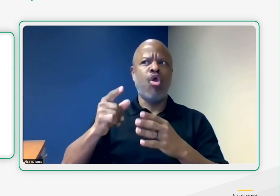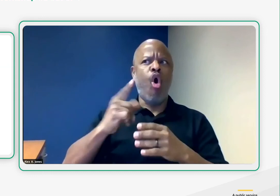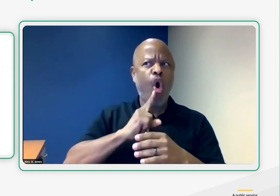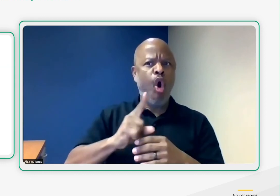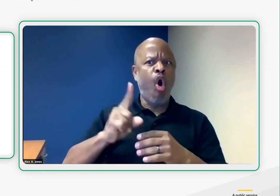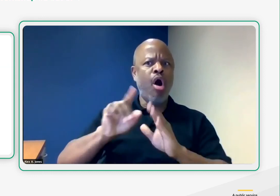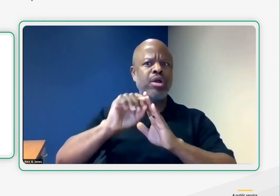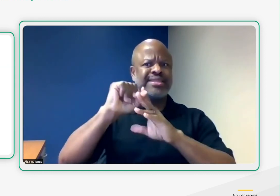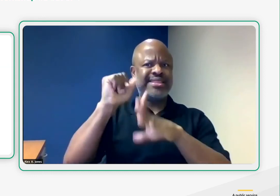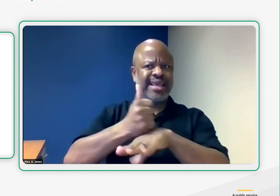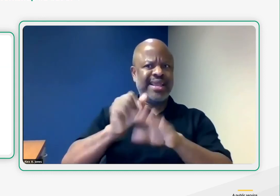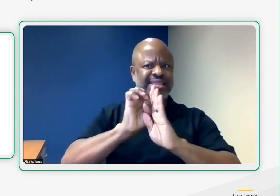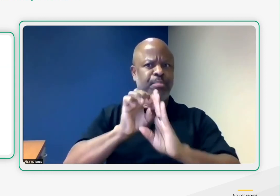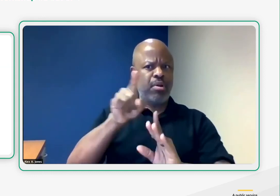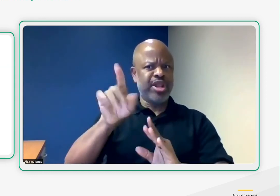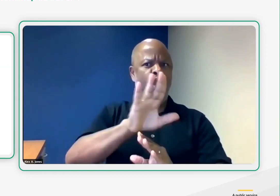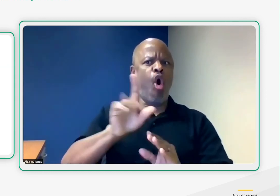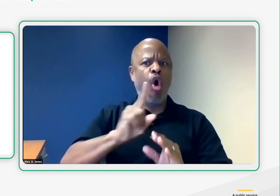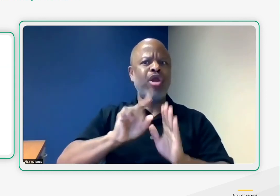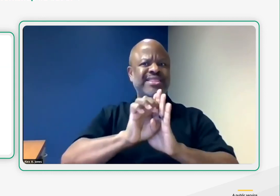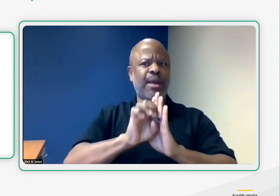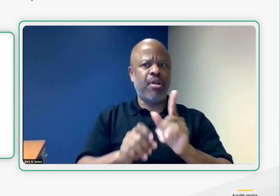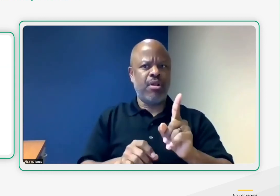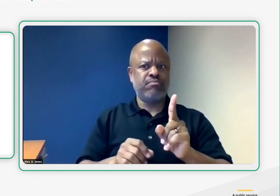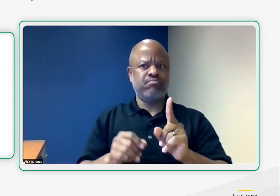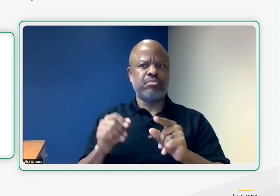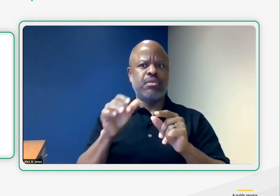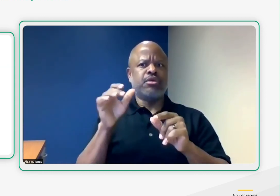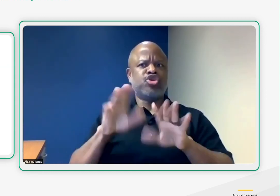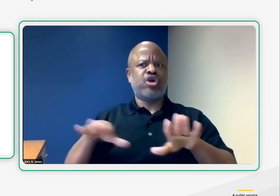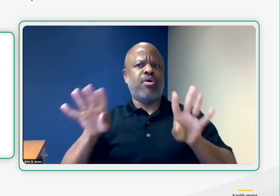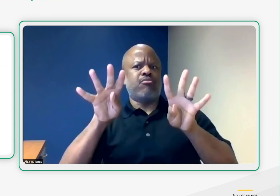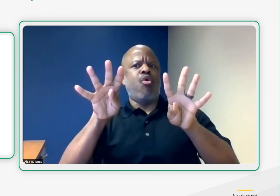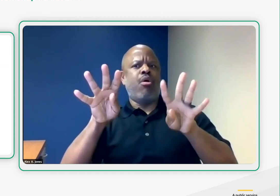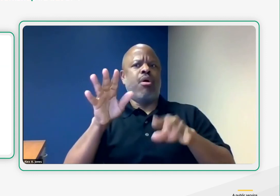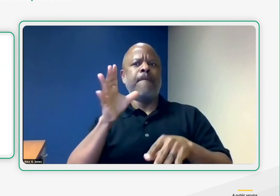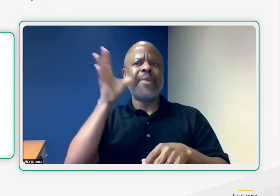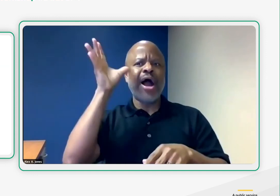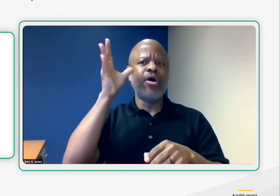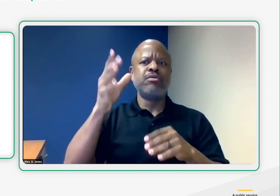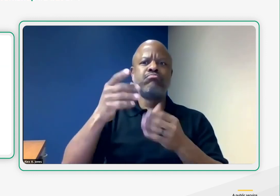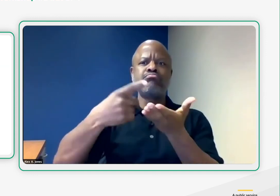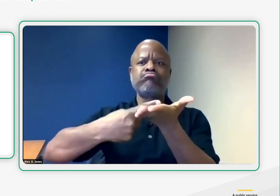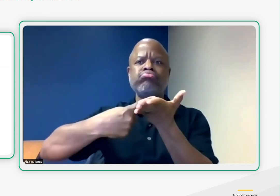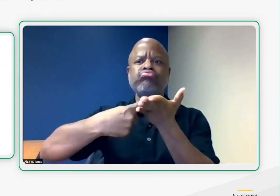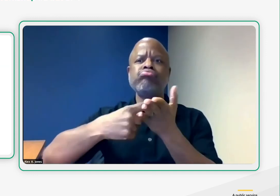are teaching children, for example, where the children are watching the parents communicate,